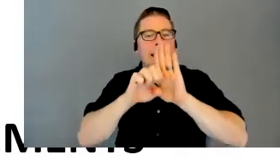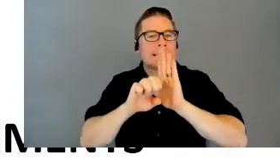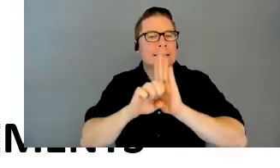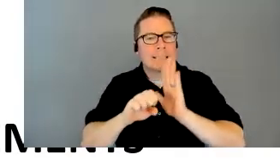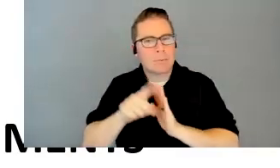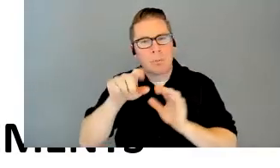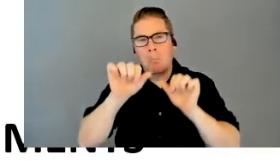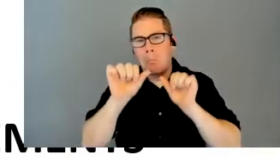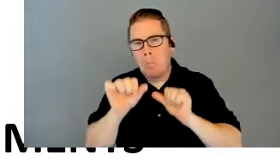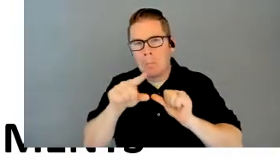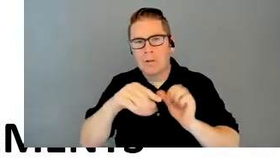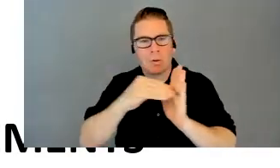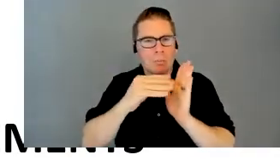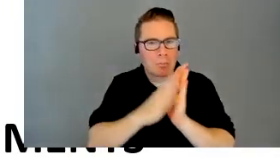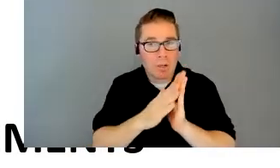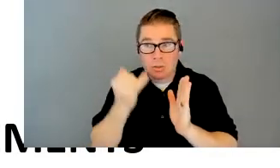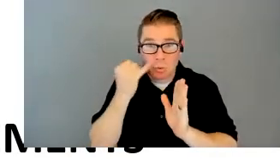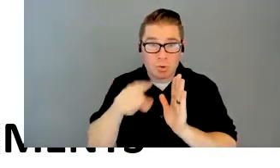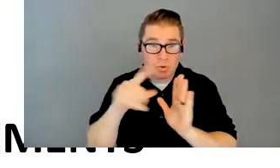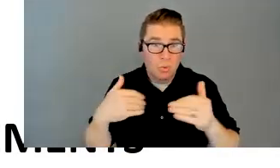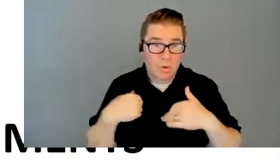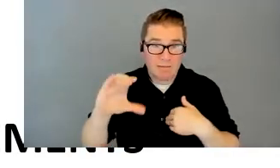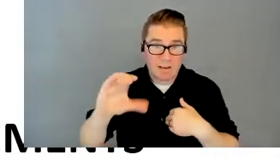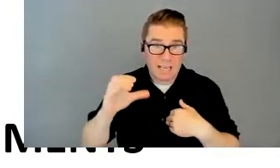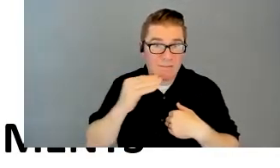if everybody has a canvas home page. I think at this juncture,